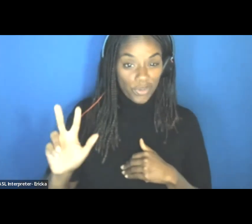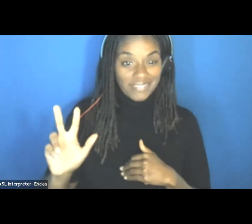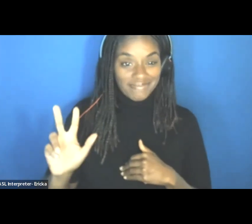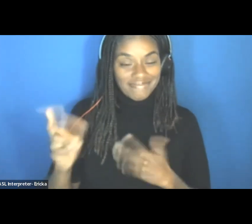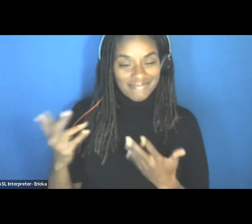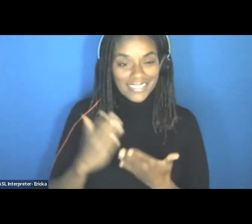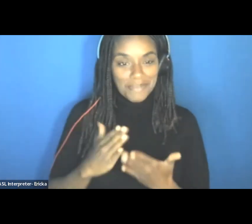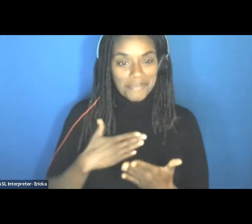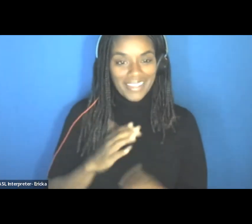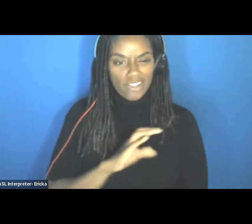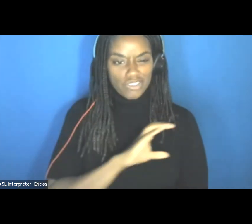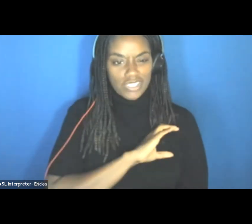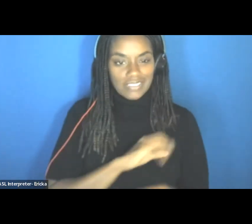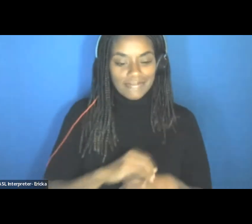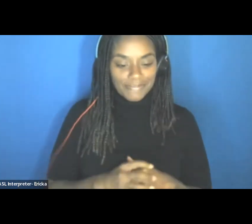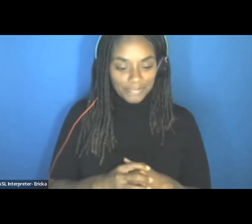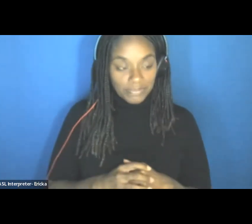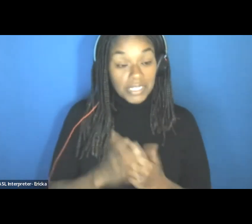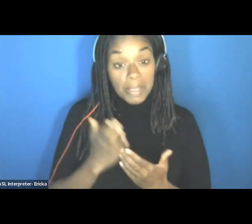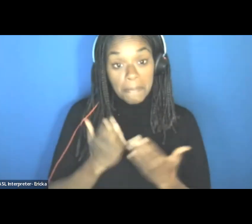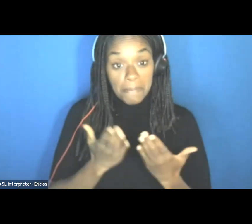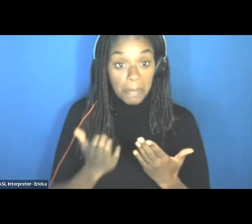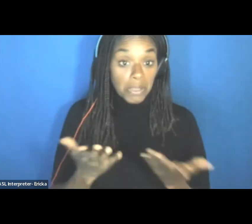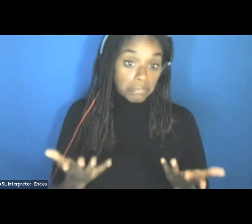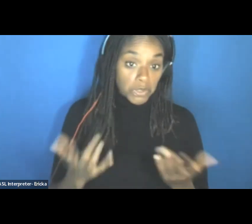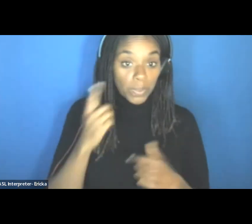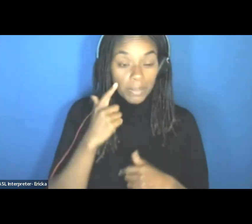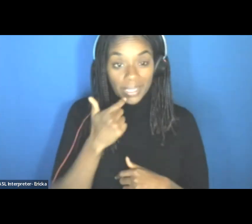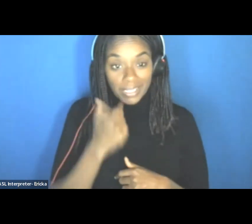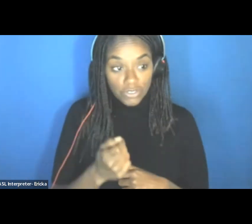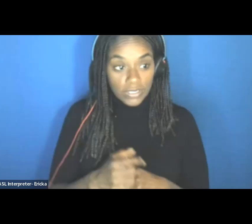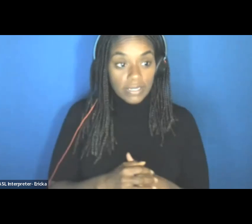And I'm also 6 Fort3.